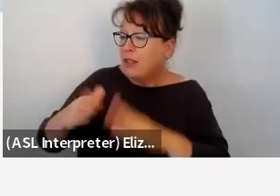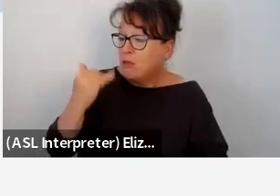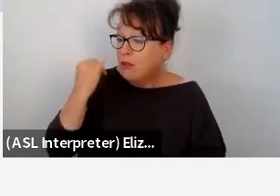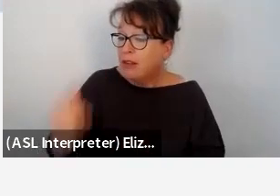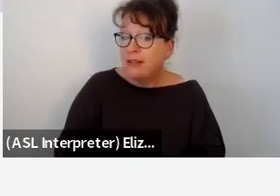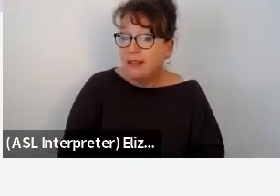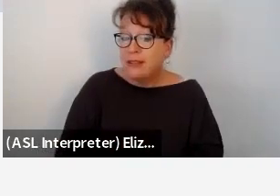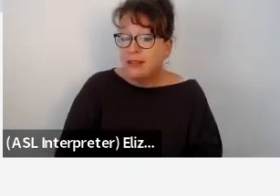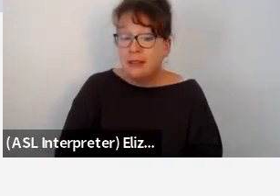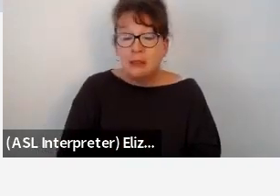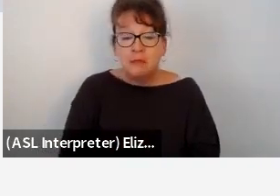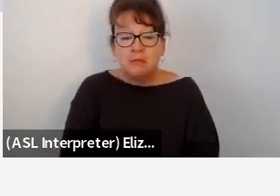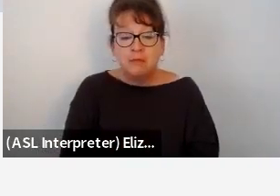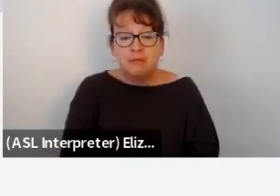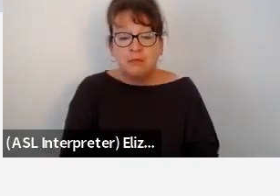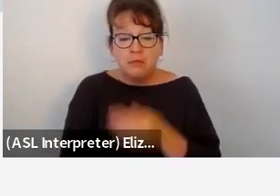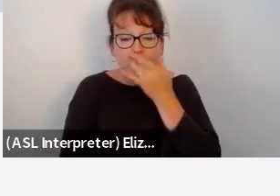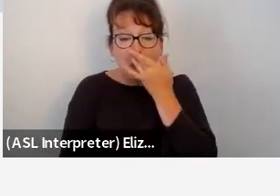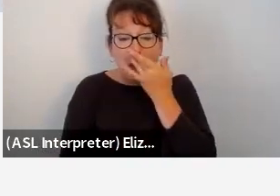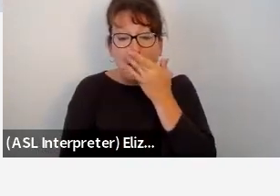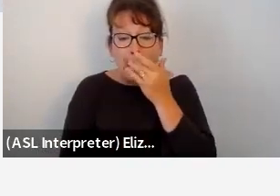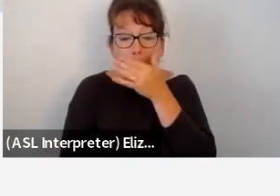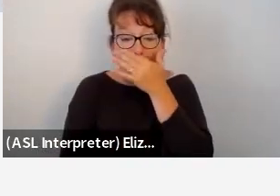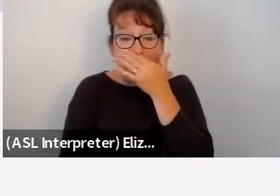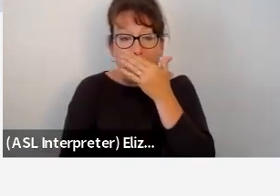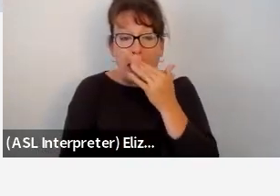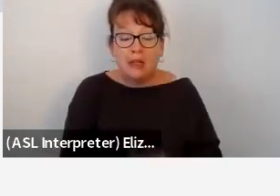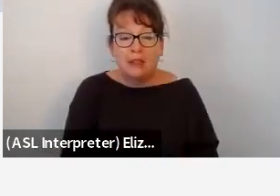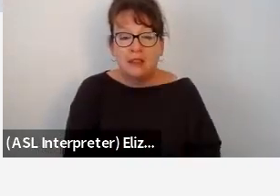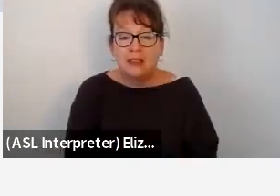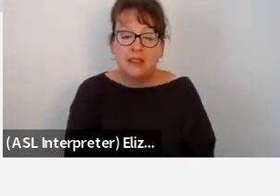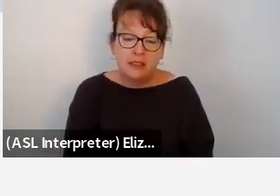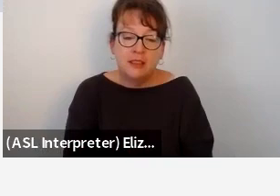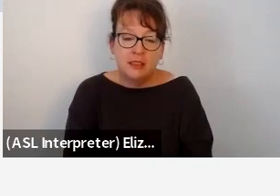just been announced. So stay tuned for more details there. Two important points I want to